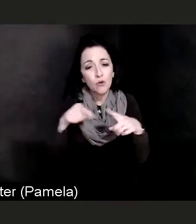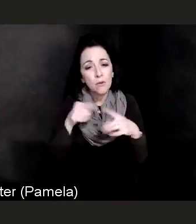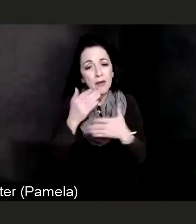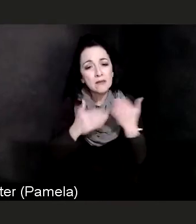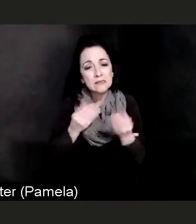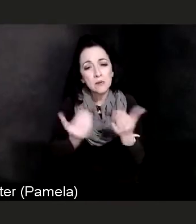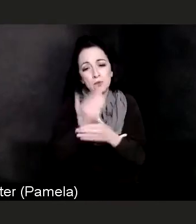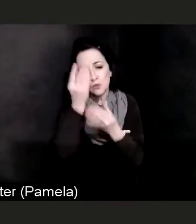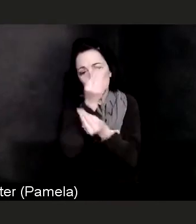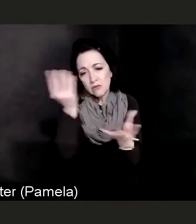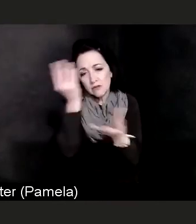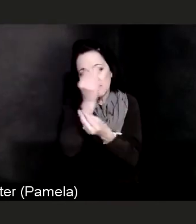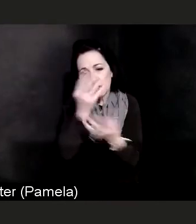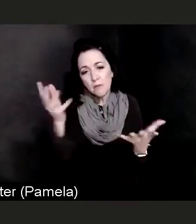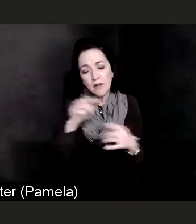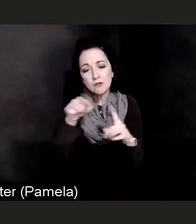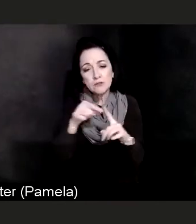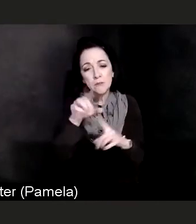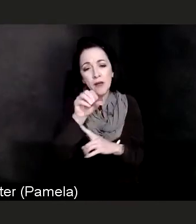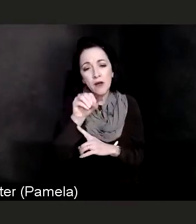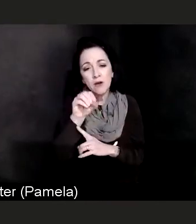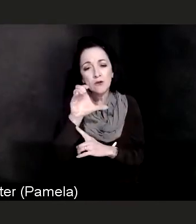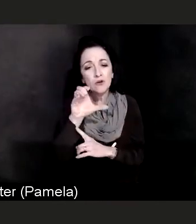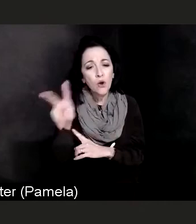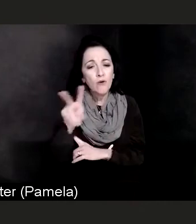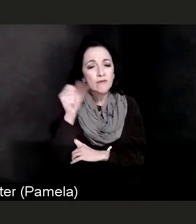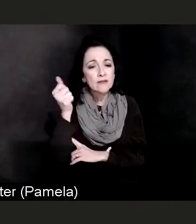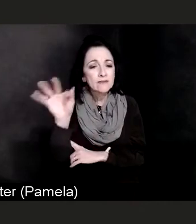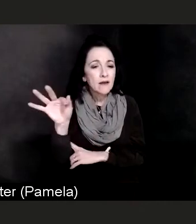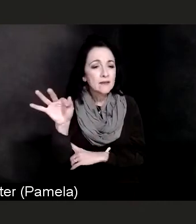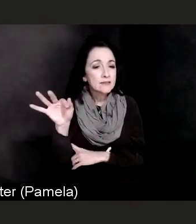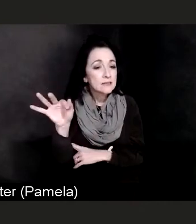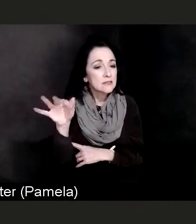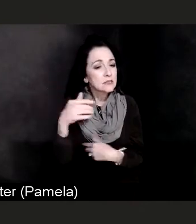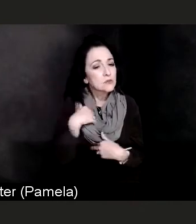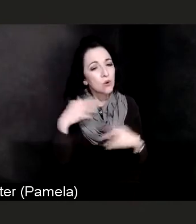which will hopefully allow some of the questions that are in your mind to be answered.